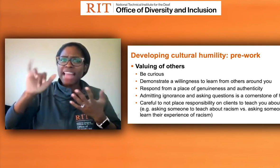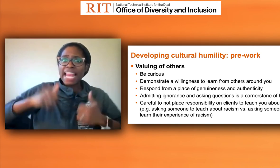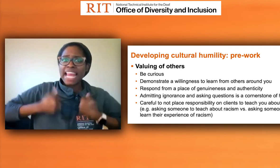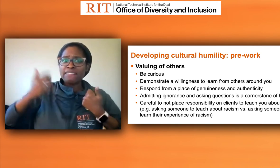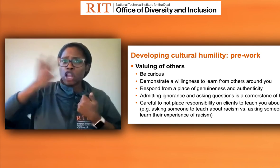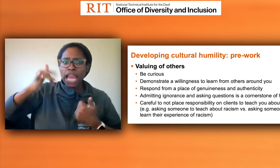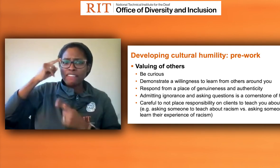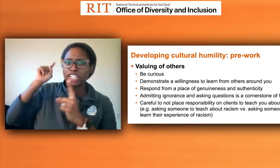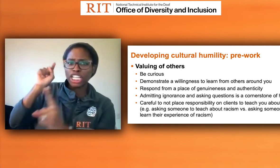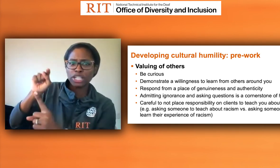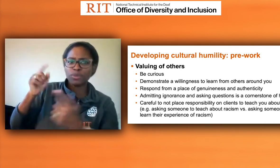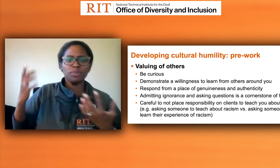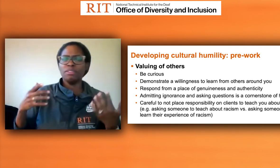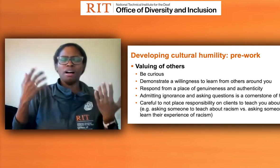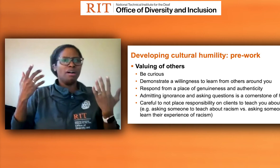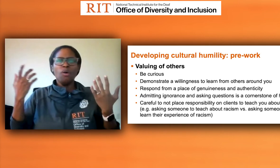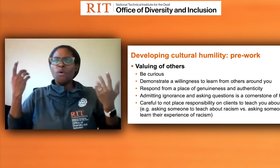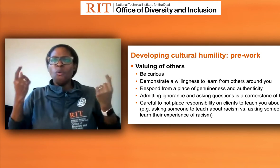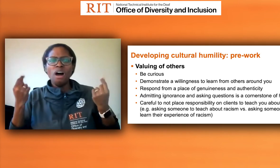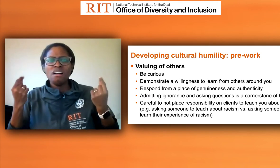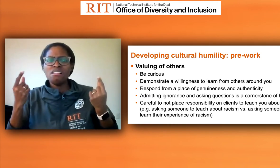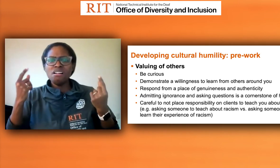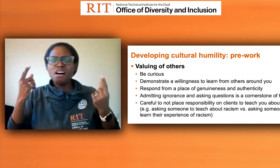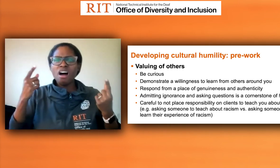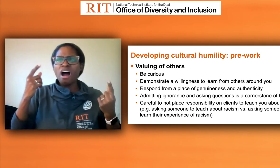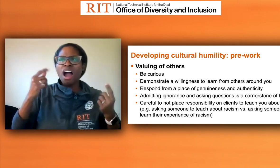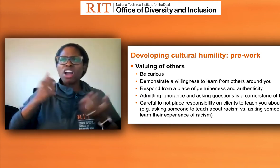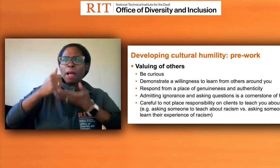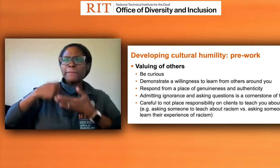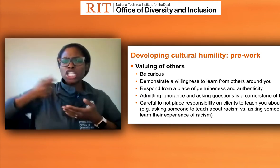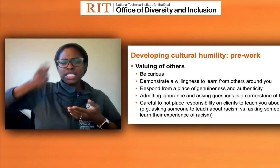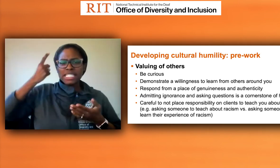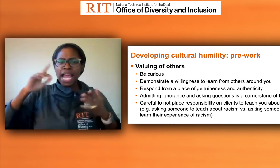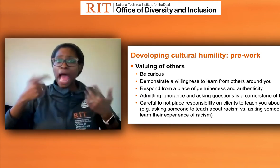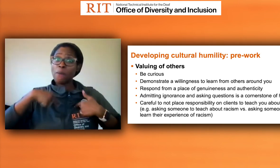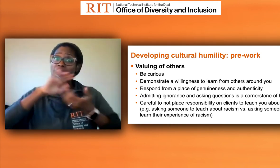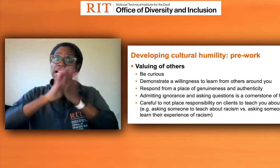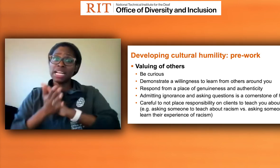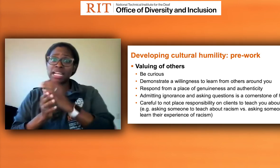and I'm wondering about that, I might ask someone, "What does that life look like for you? "Help me understand what you value from that.